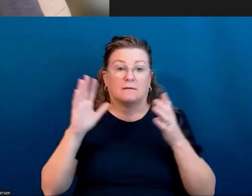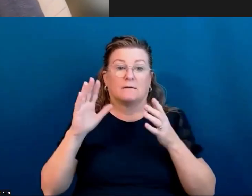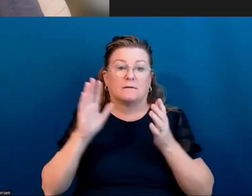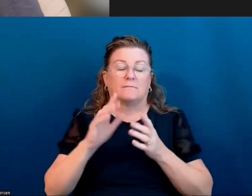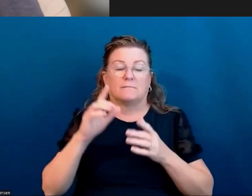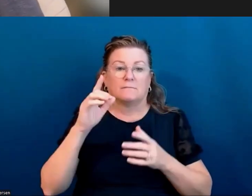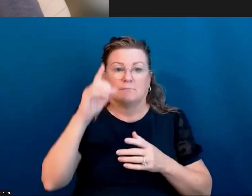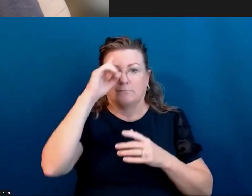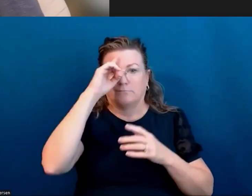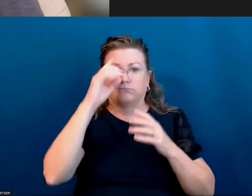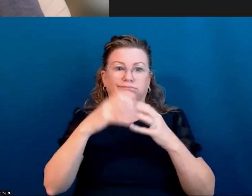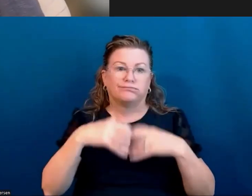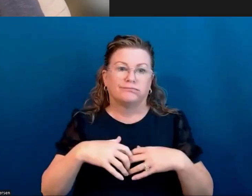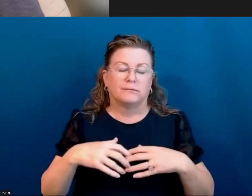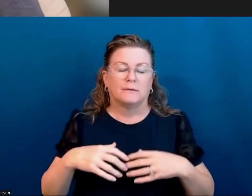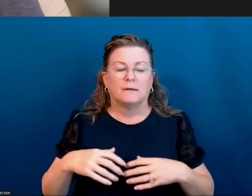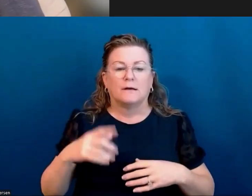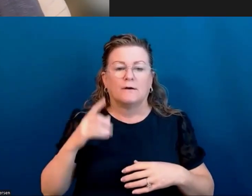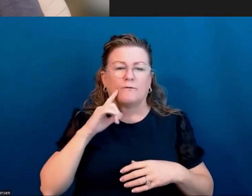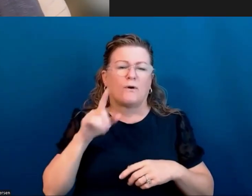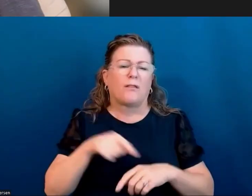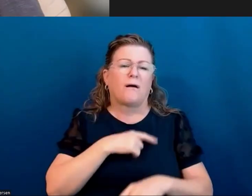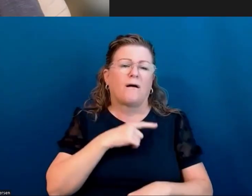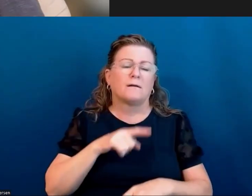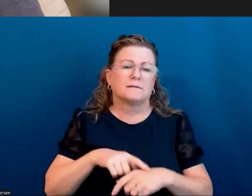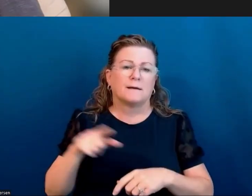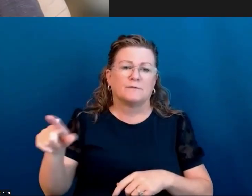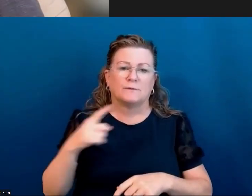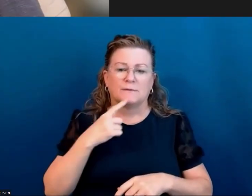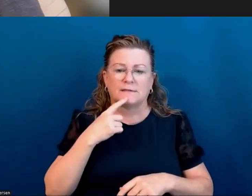And she, like, for the longest time, she kept saying, I'm sick,